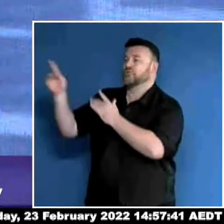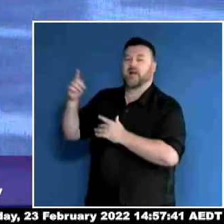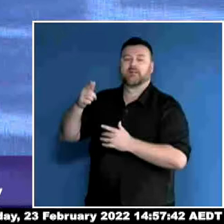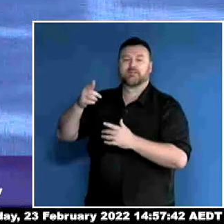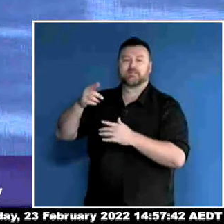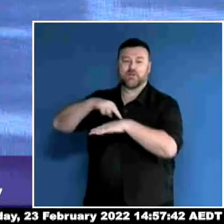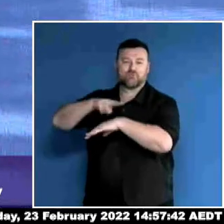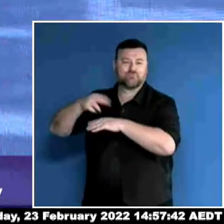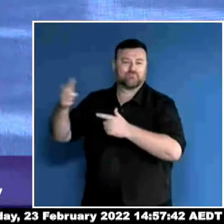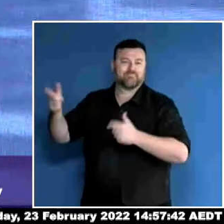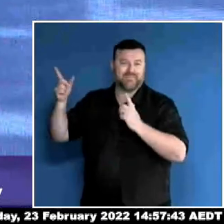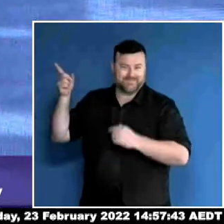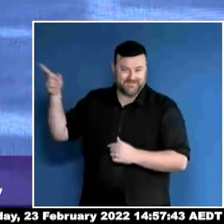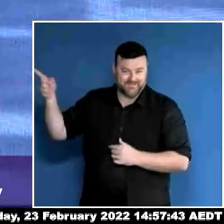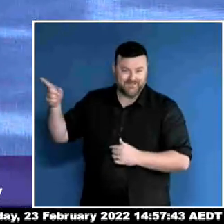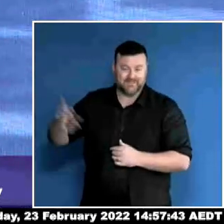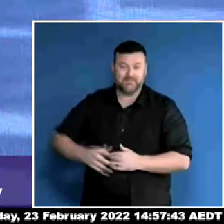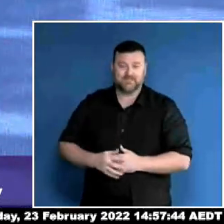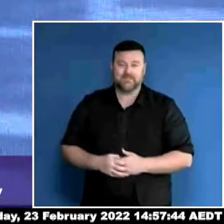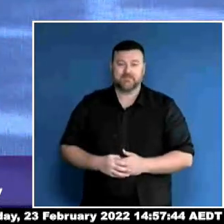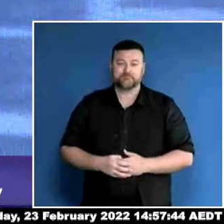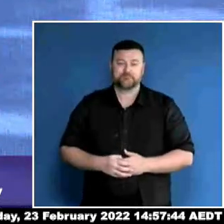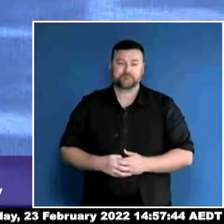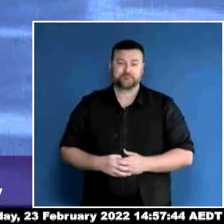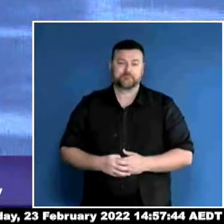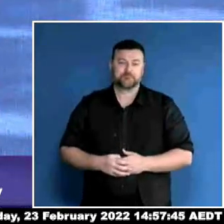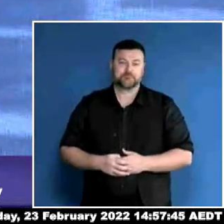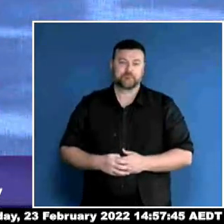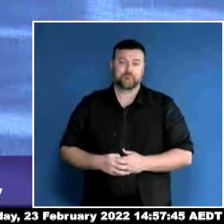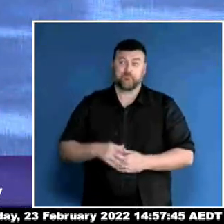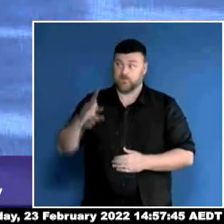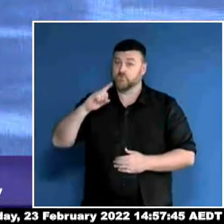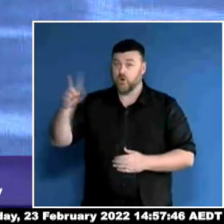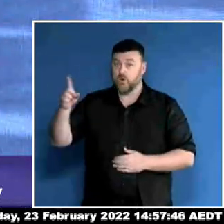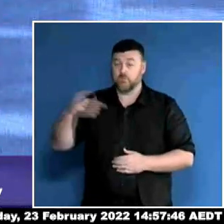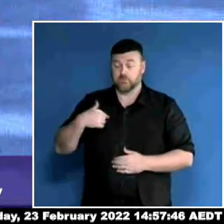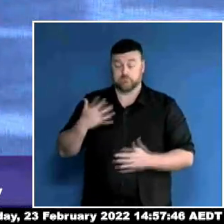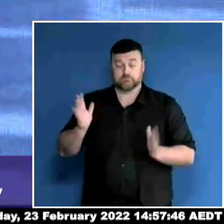Regional Manager because you had already discussed your situation with that manager